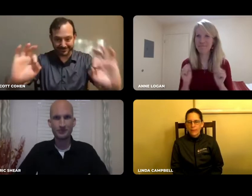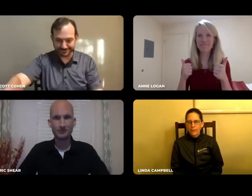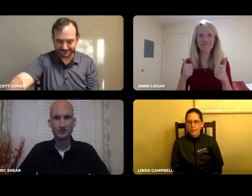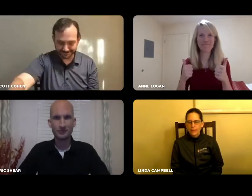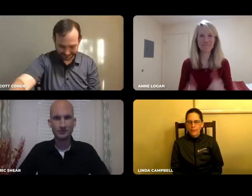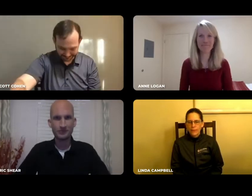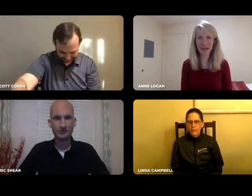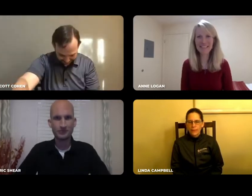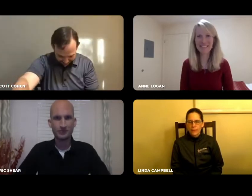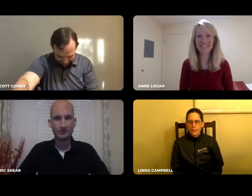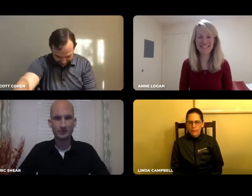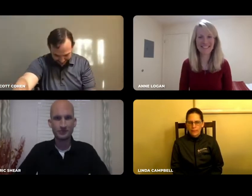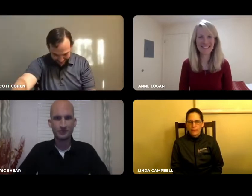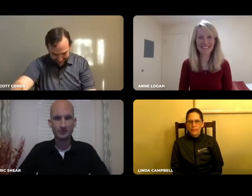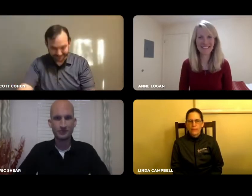Okay, we're ready for tonight.